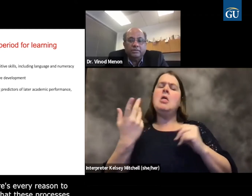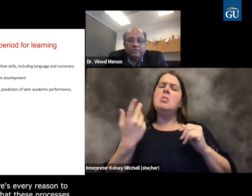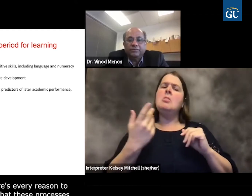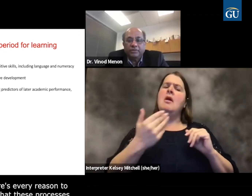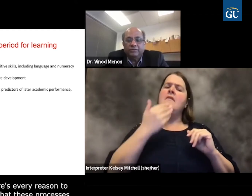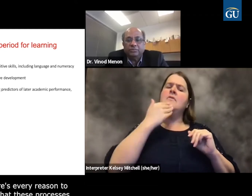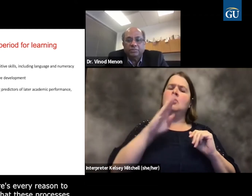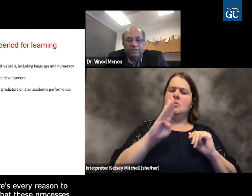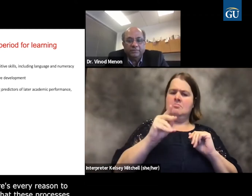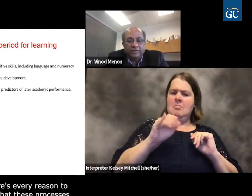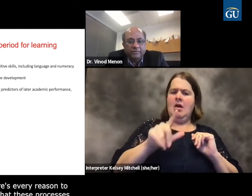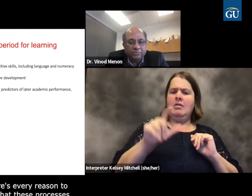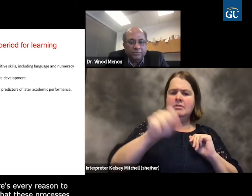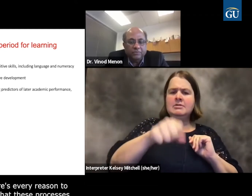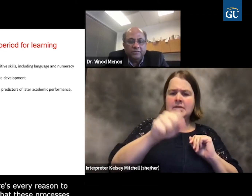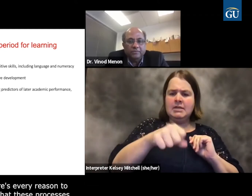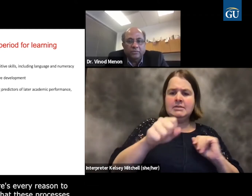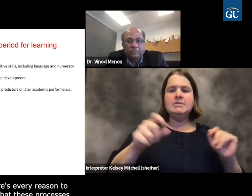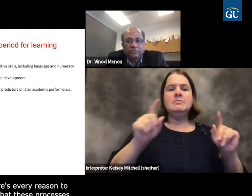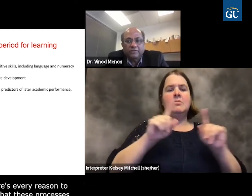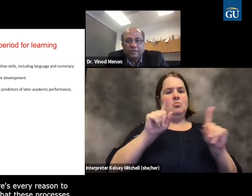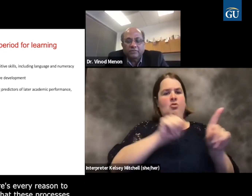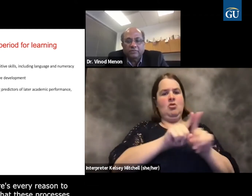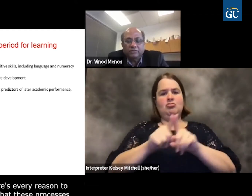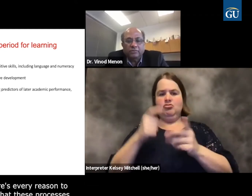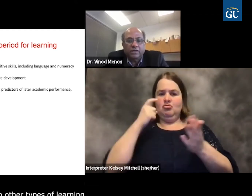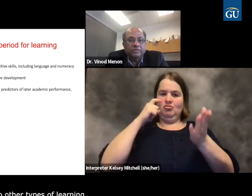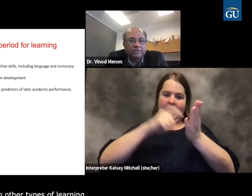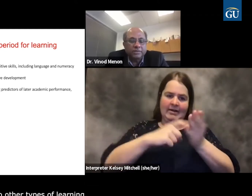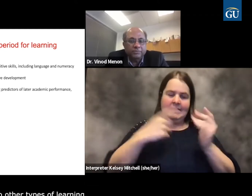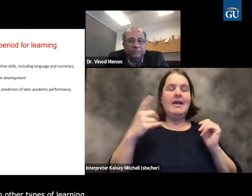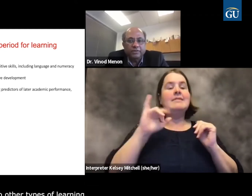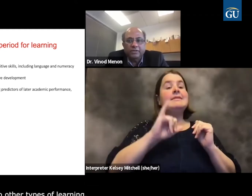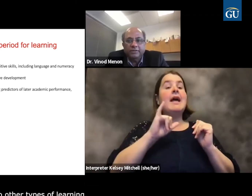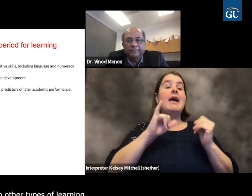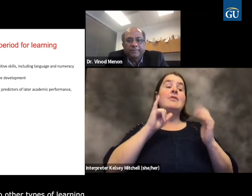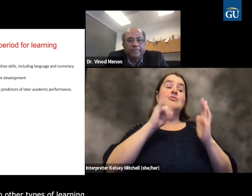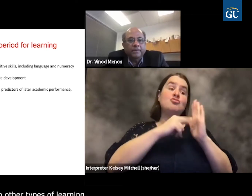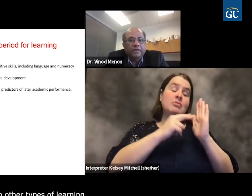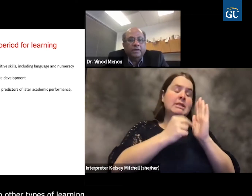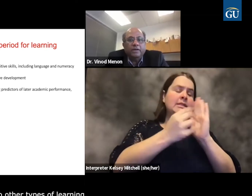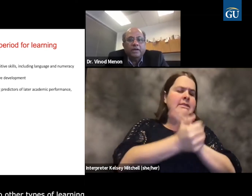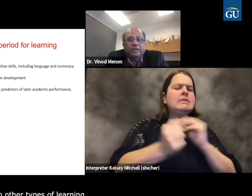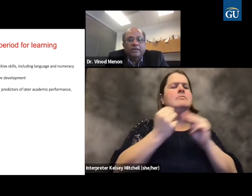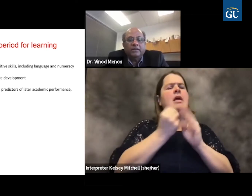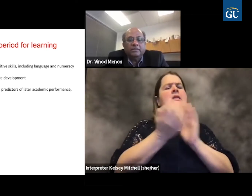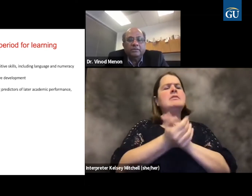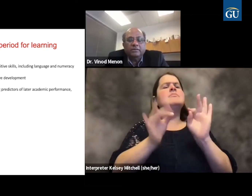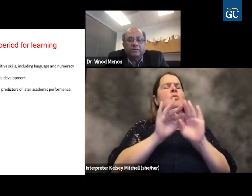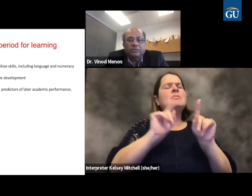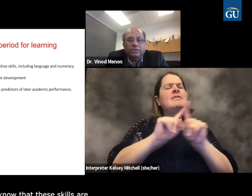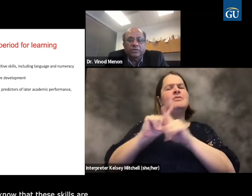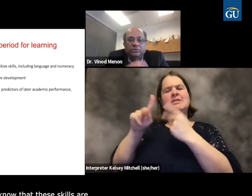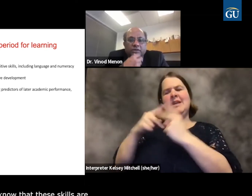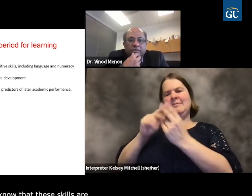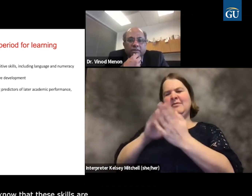but there's every reason to believe that these processes also extend to other types of learning